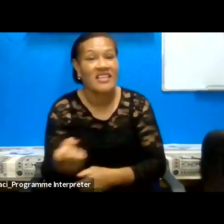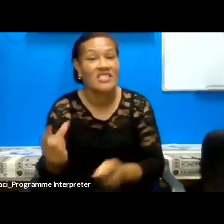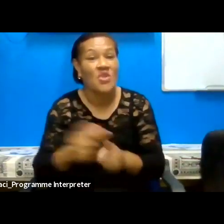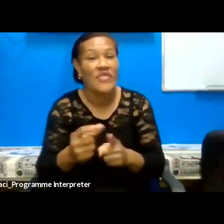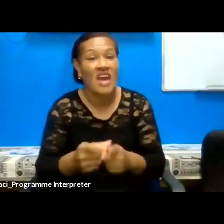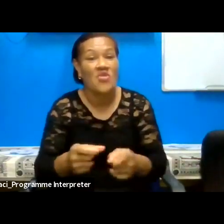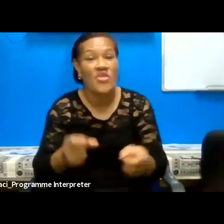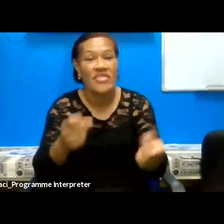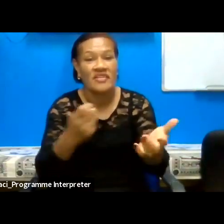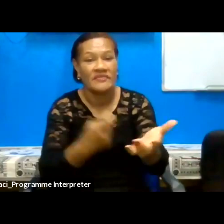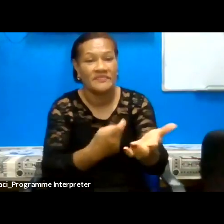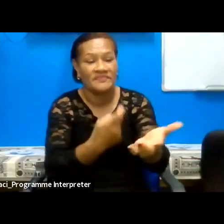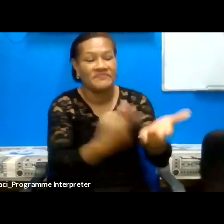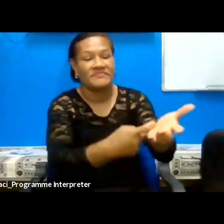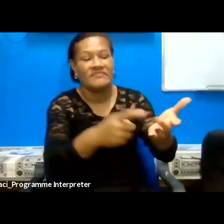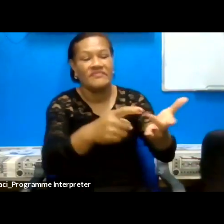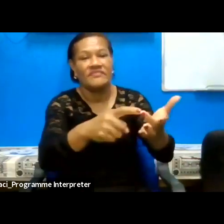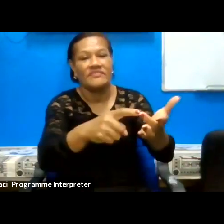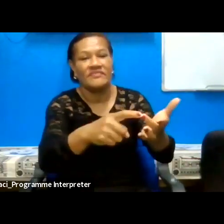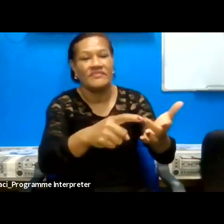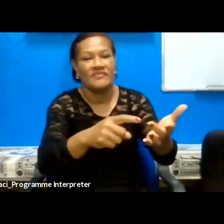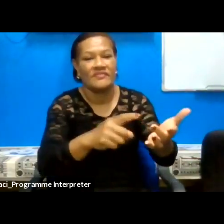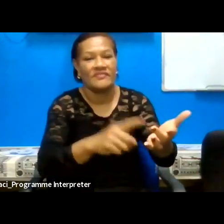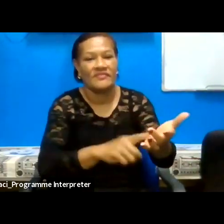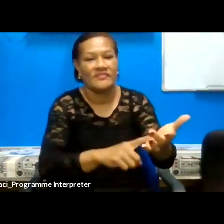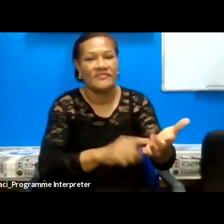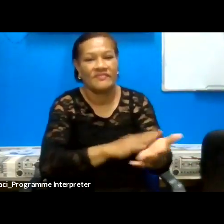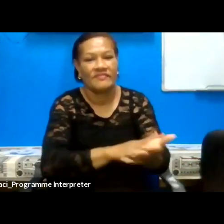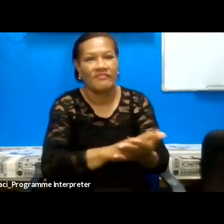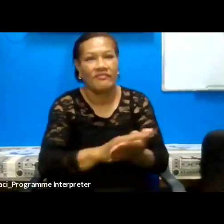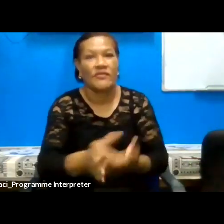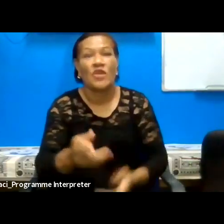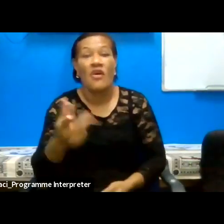said, their first language is sign language. So, without